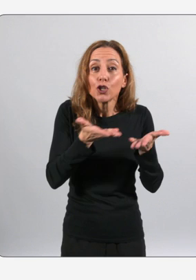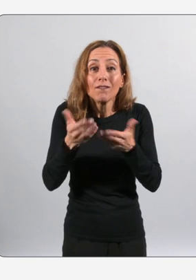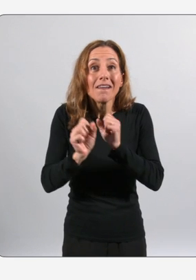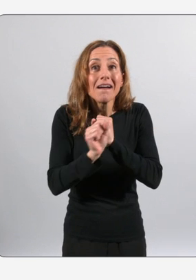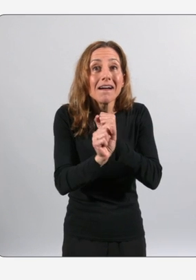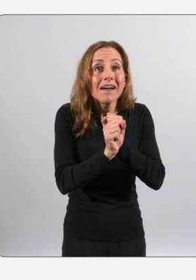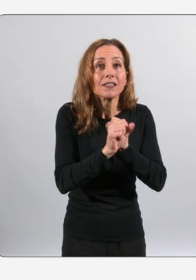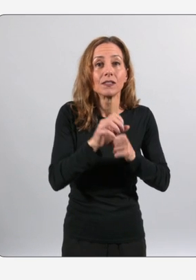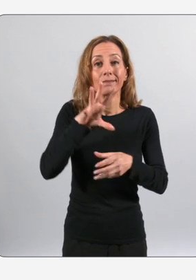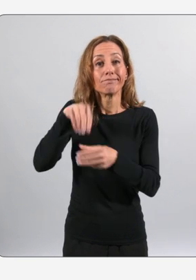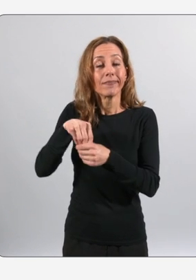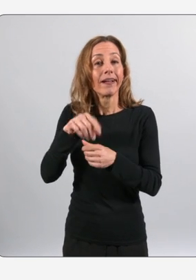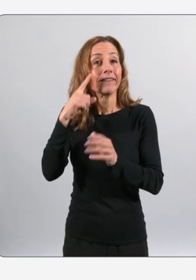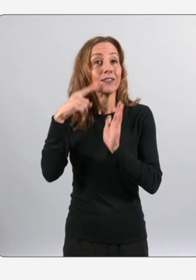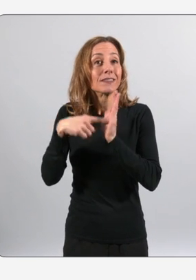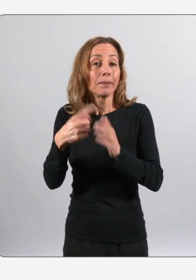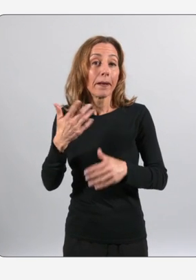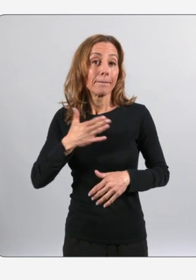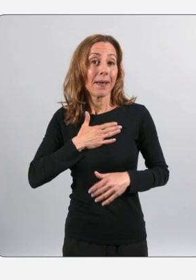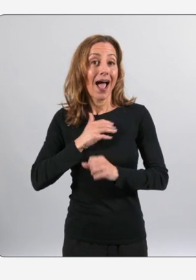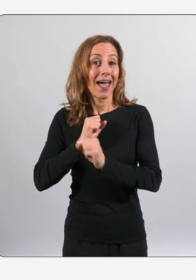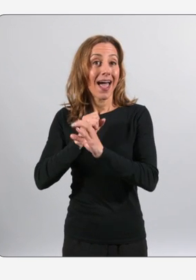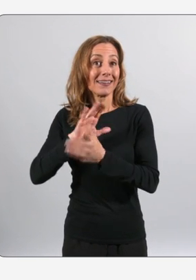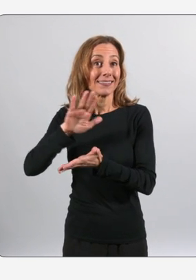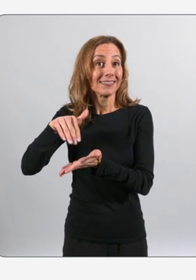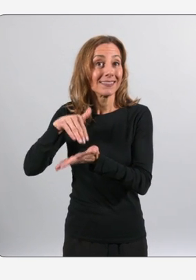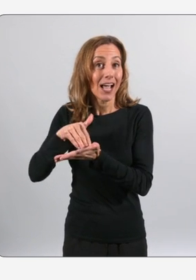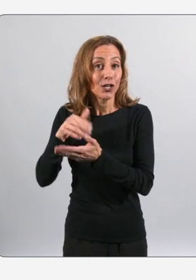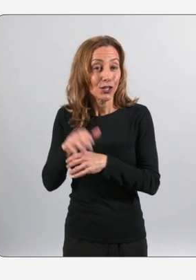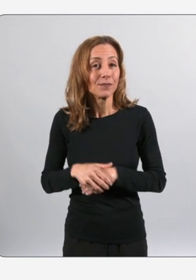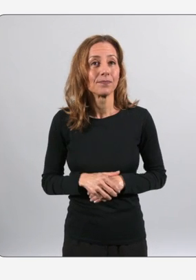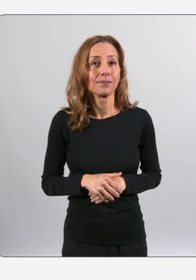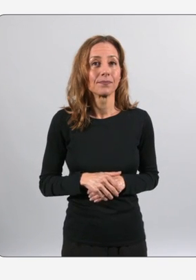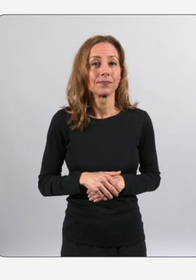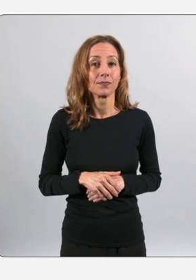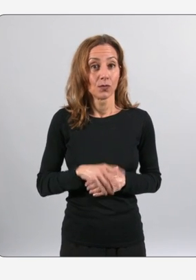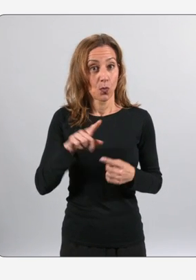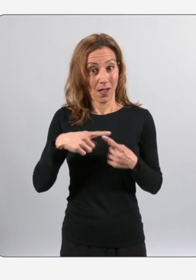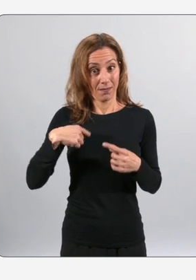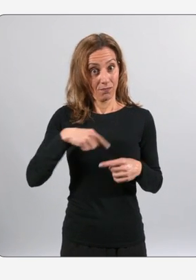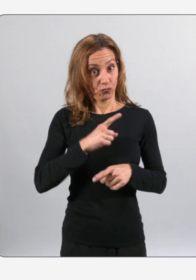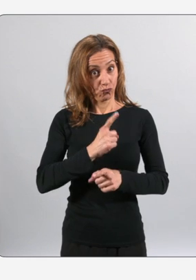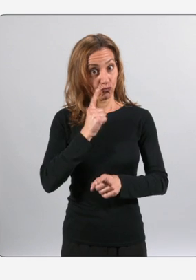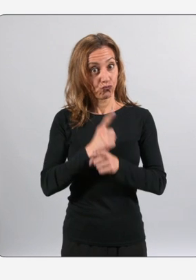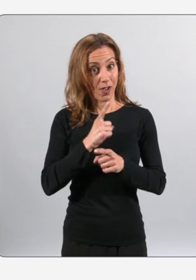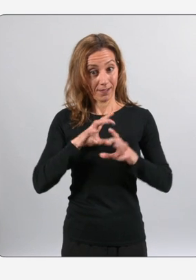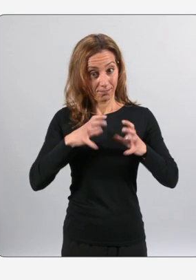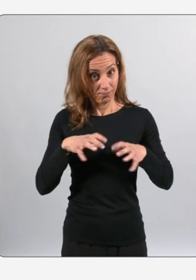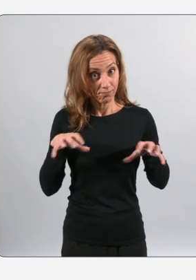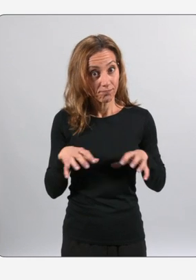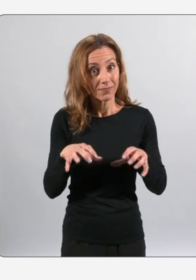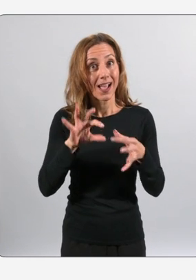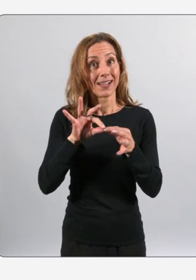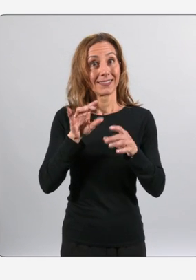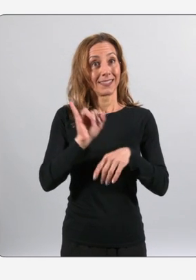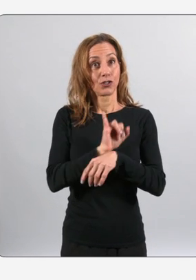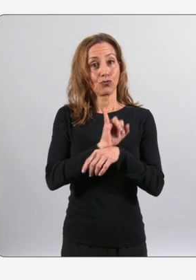ads with revolutionary products like My Add Center. When we get this right as an industry, everybody wins.